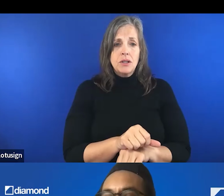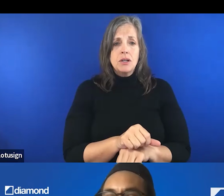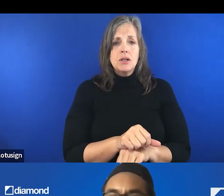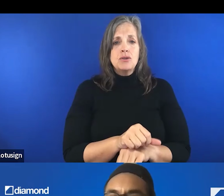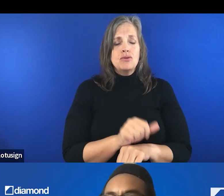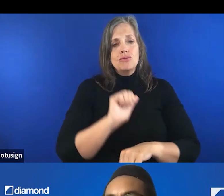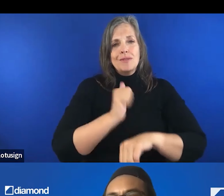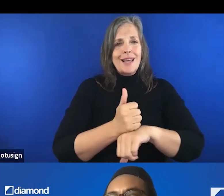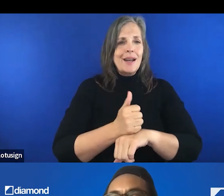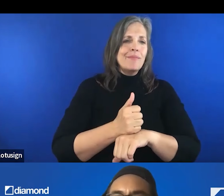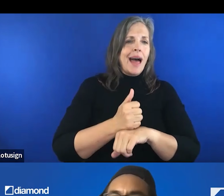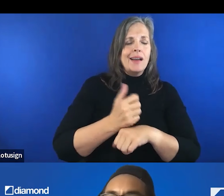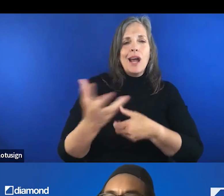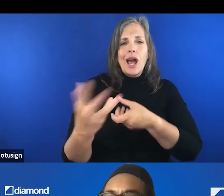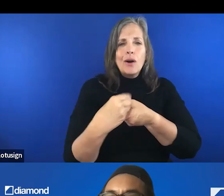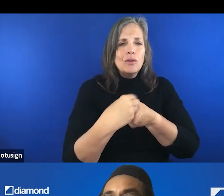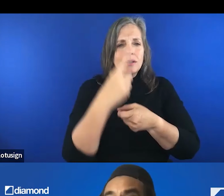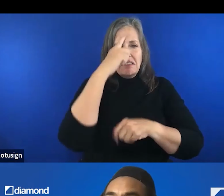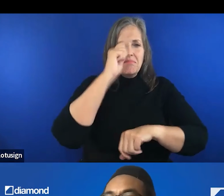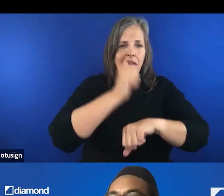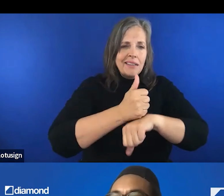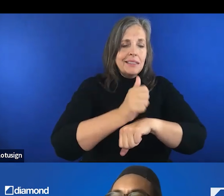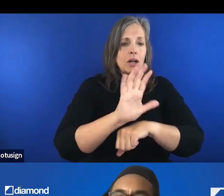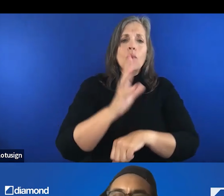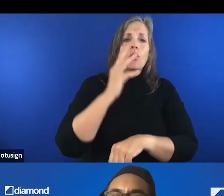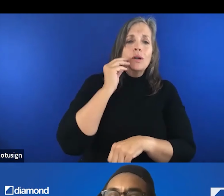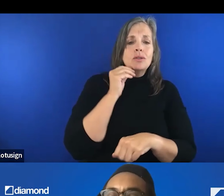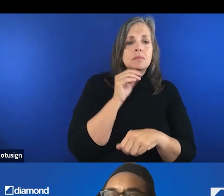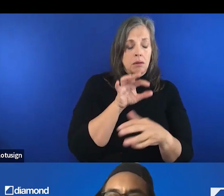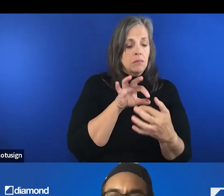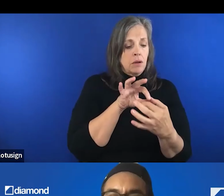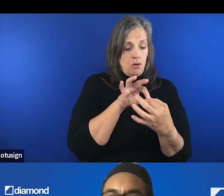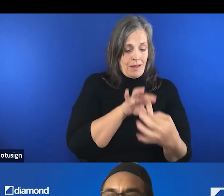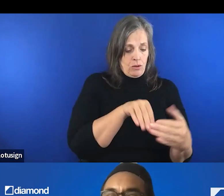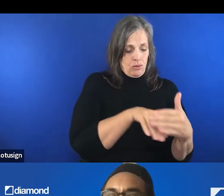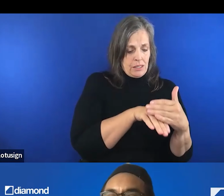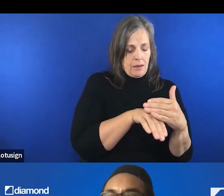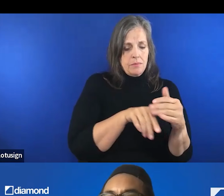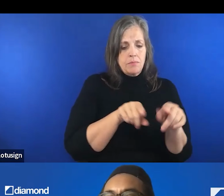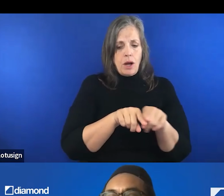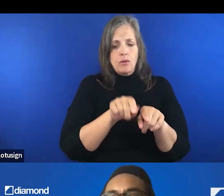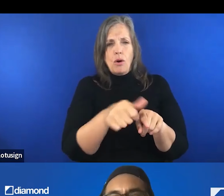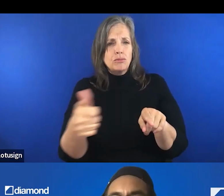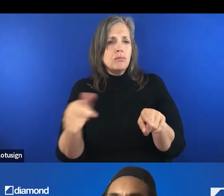and and what's your experience between besides accessibility um and in your design and like